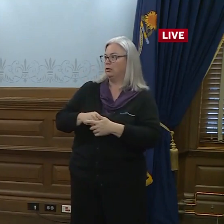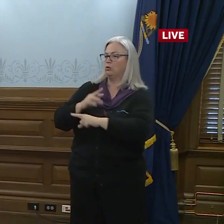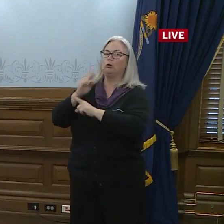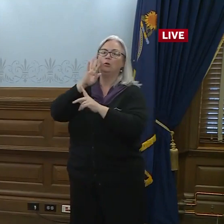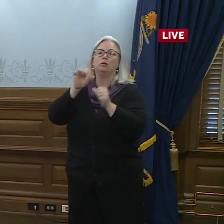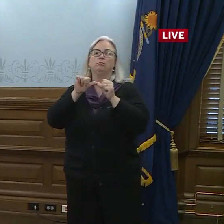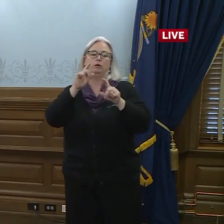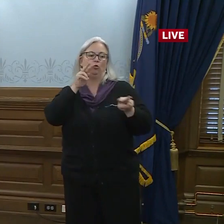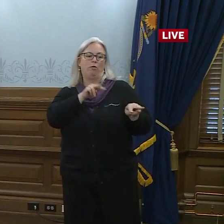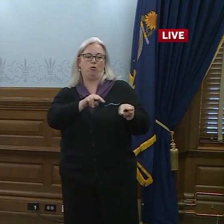THAT IS HER LATEST ANNOUNCEMENT.